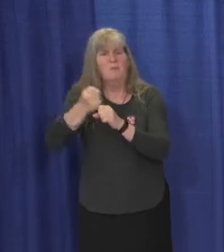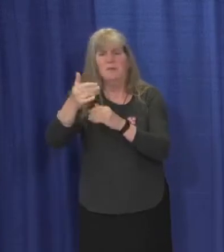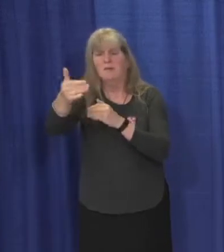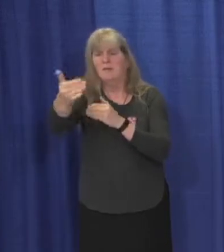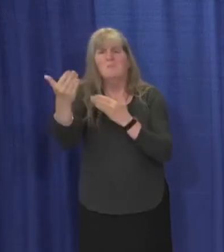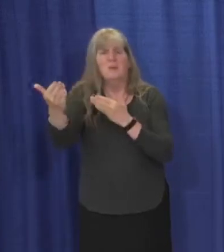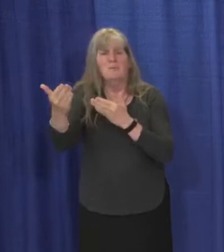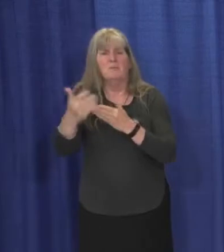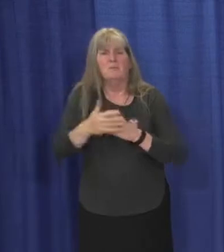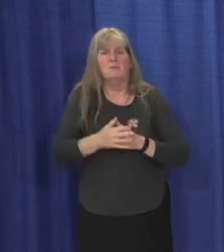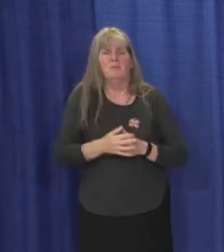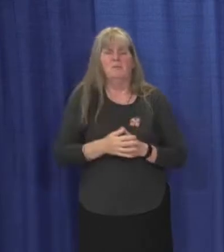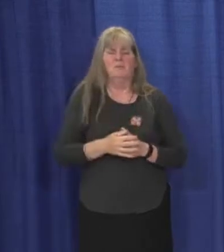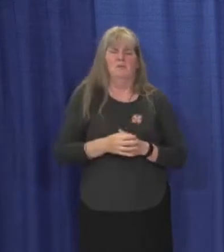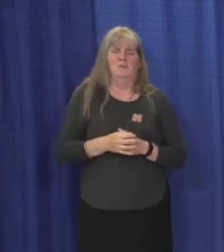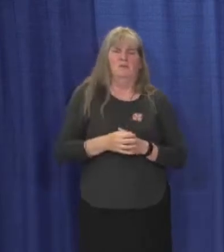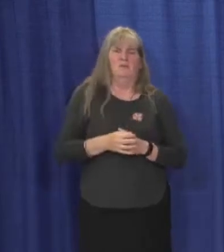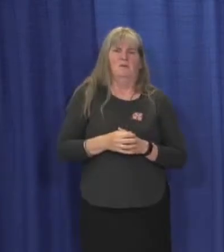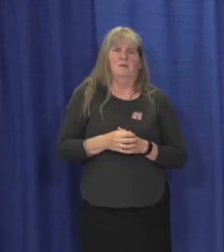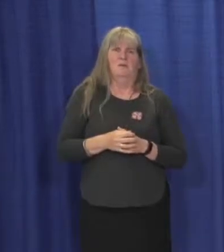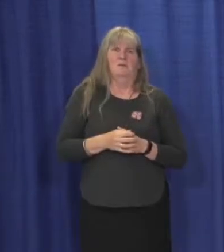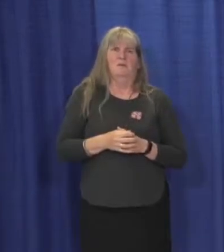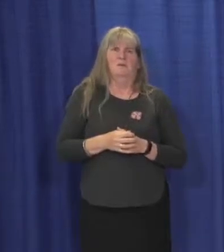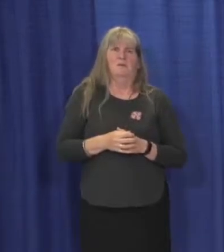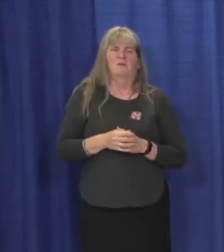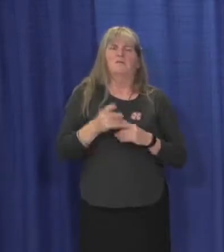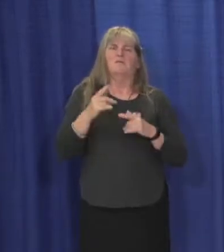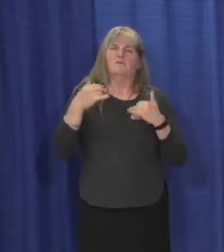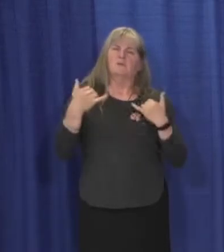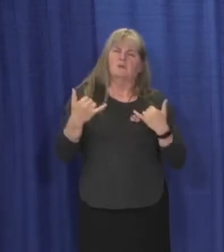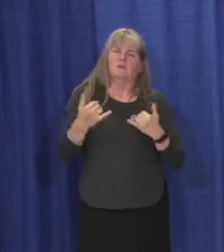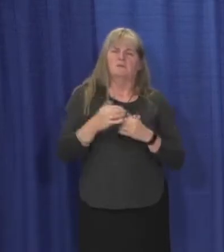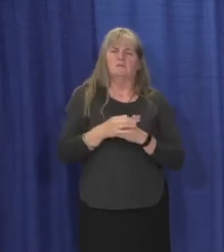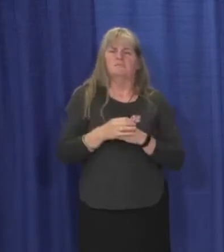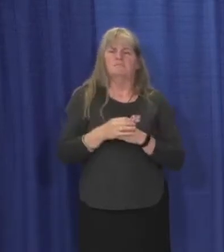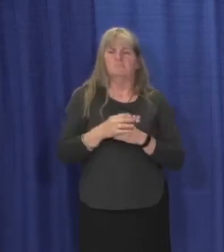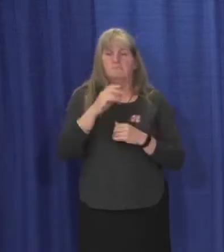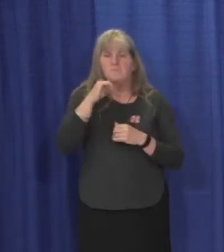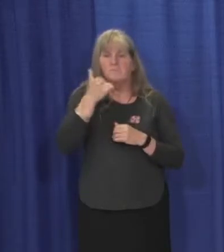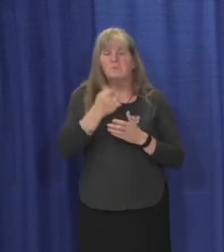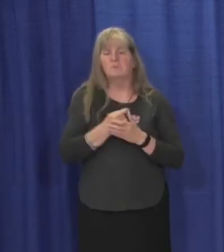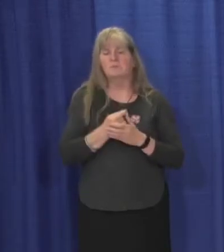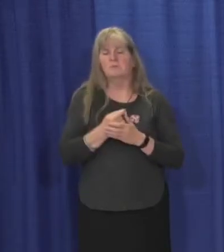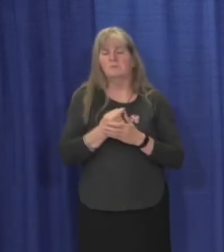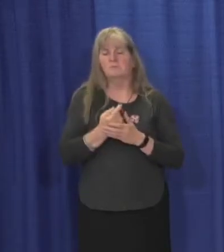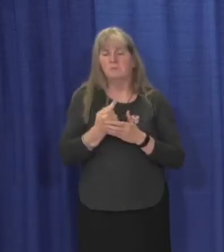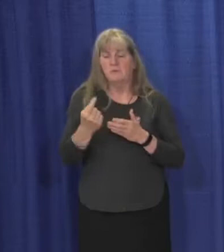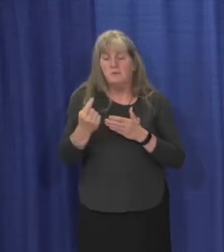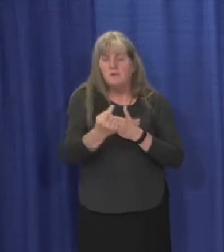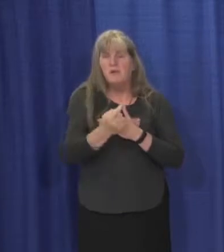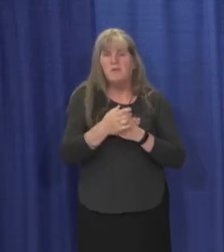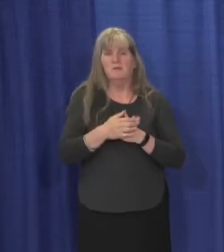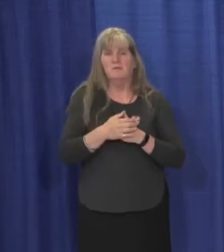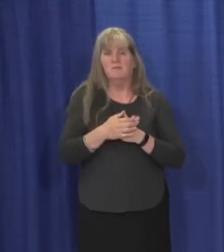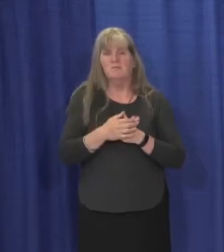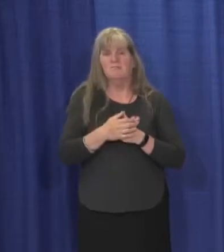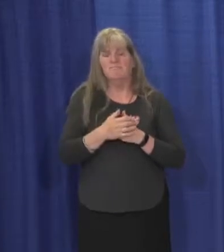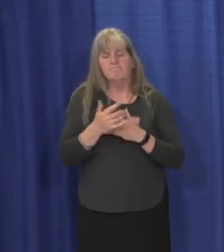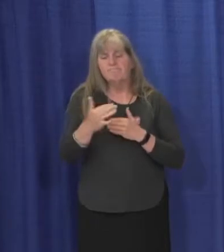years to come. So for today and tomorrow and next week please make sure you